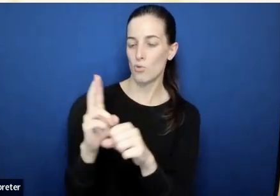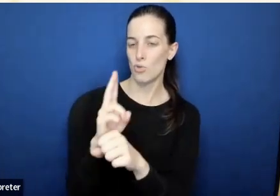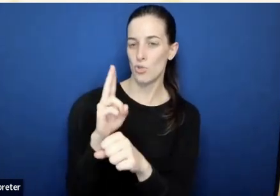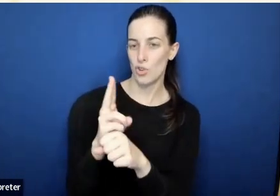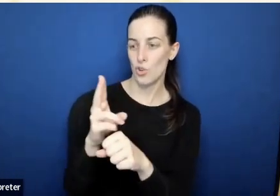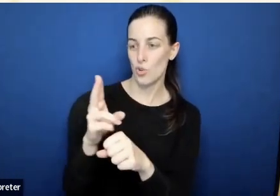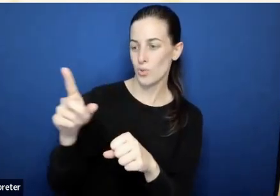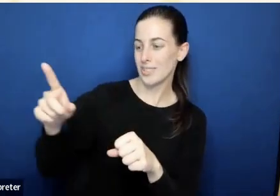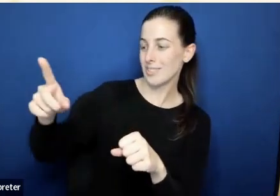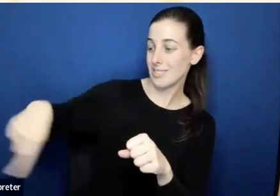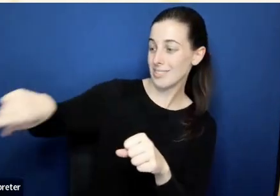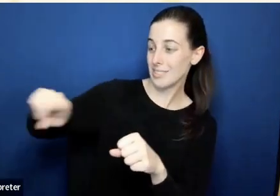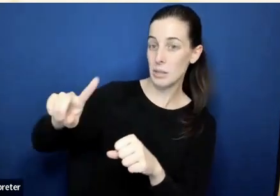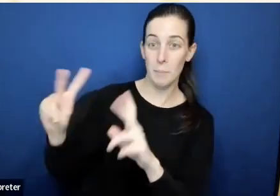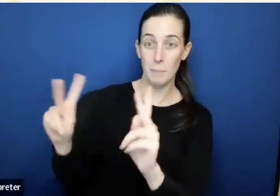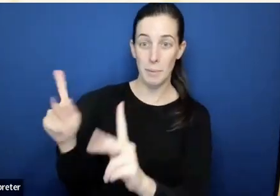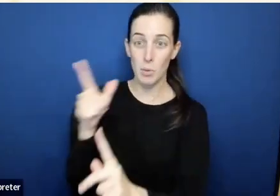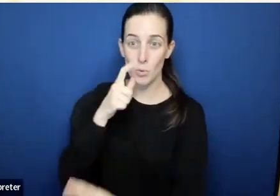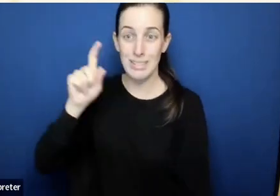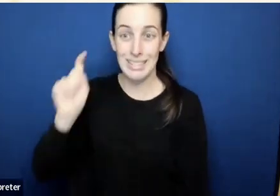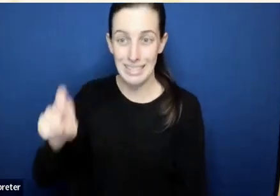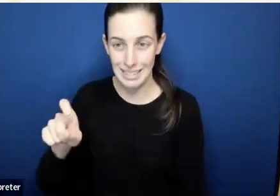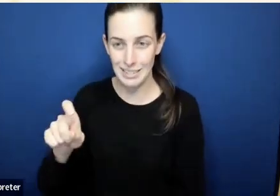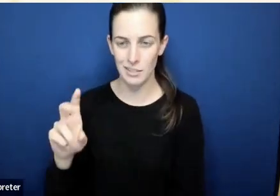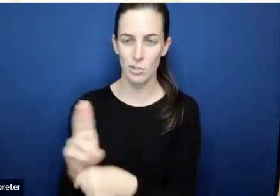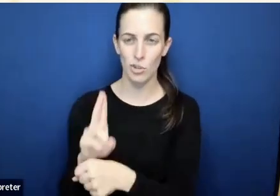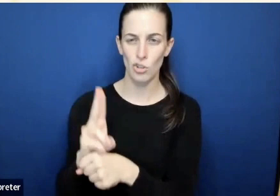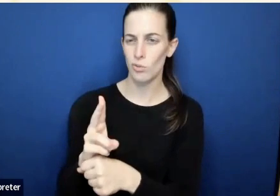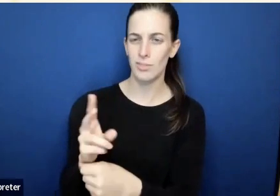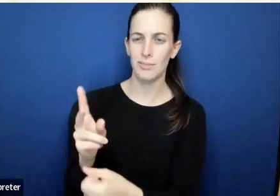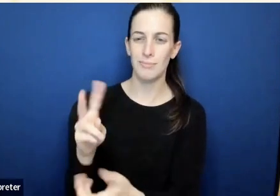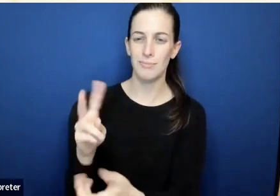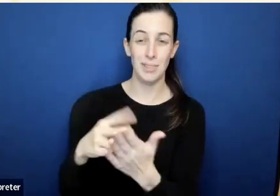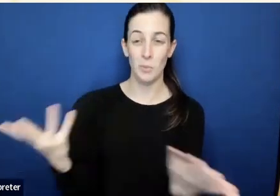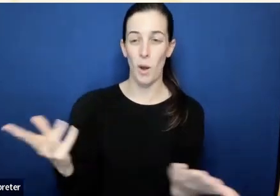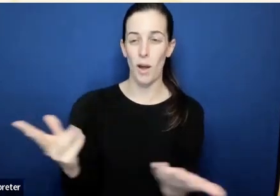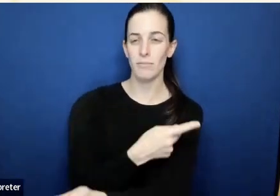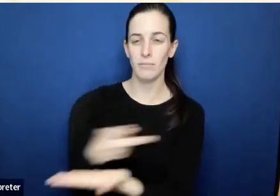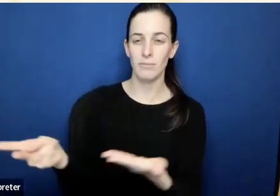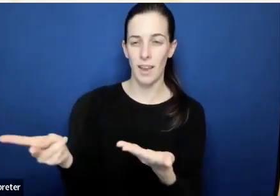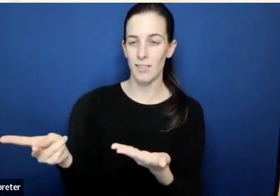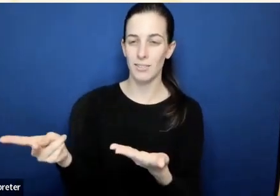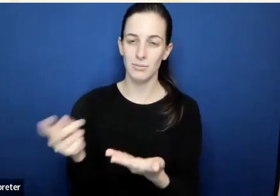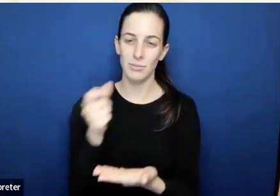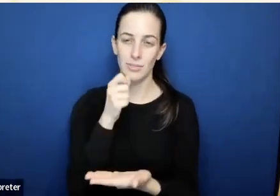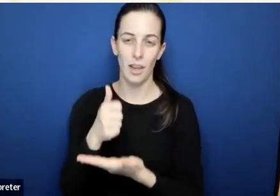and failed to help wheelchair users. Similarly, if developers use ARIA without understanding it,